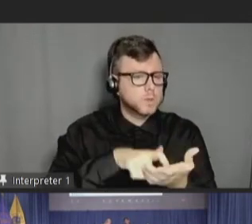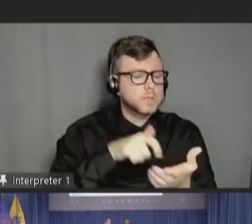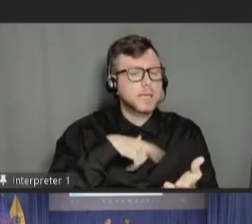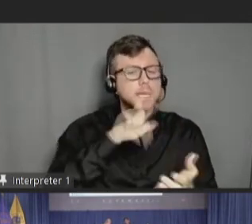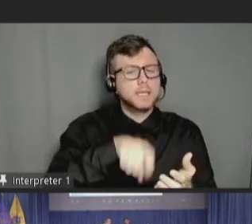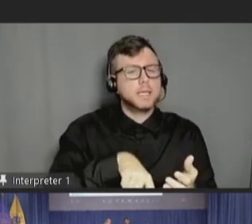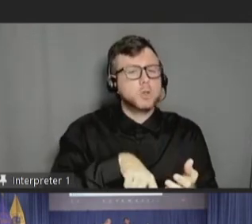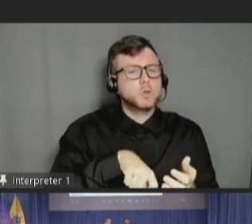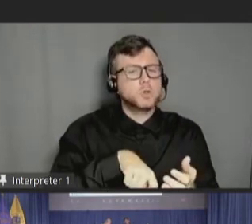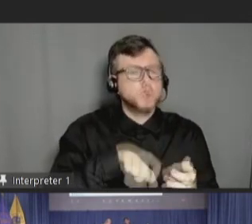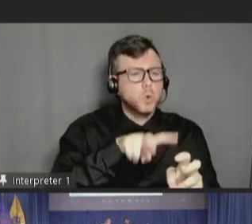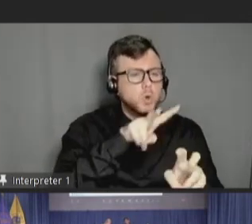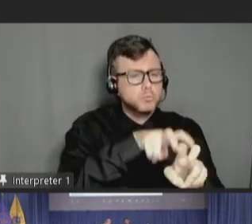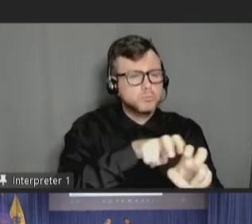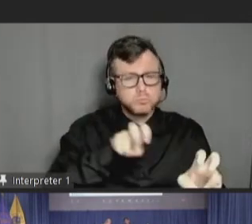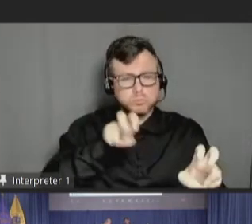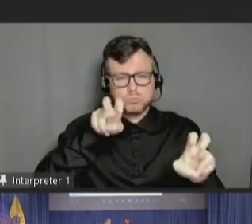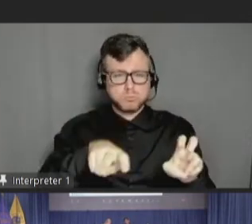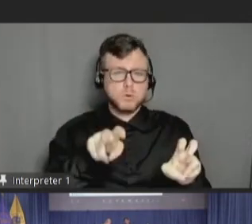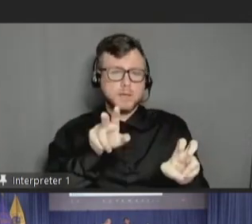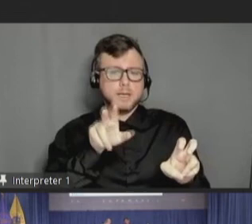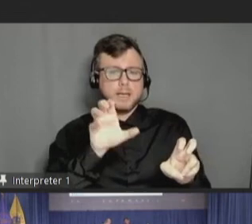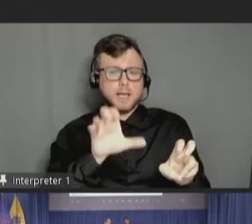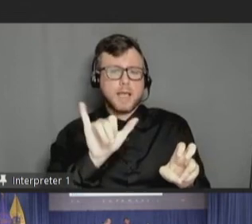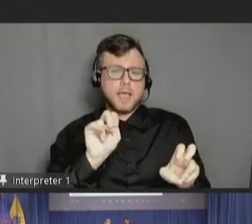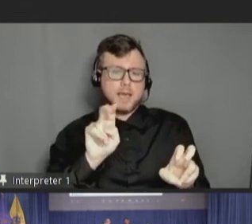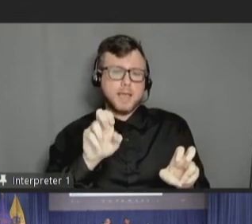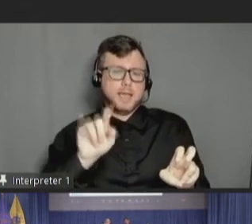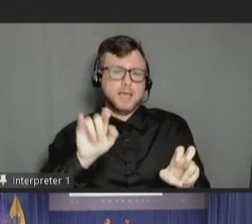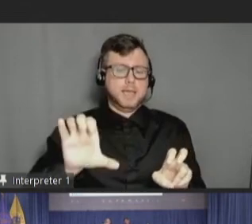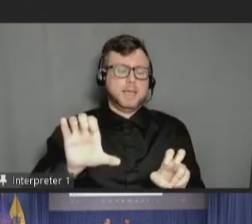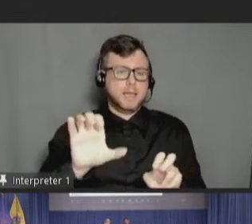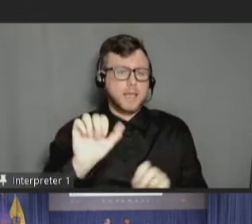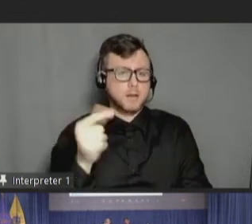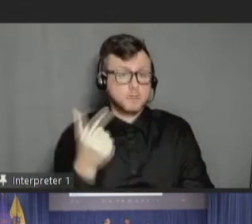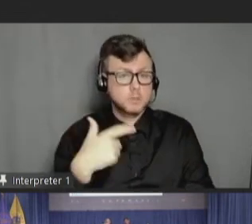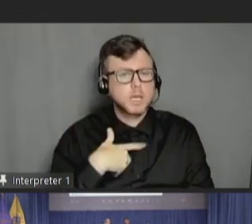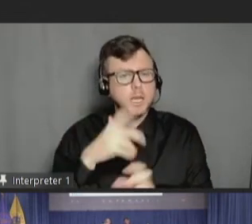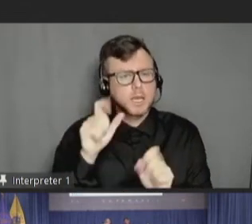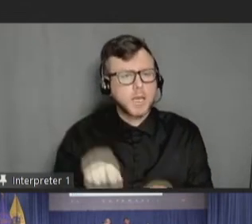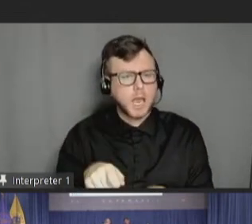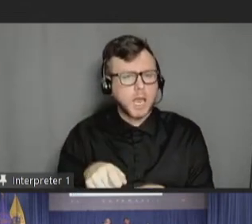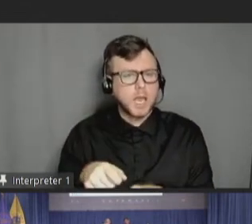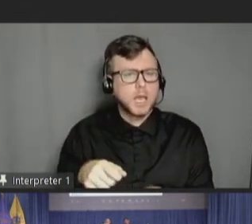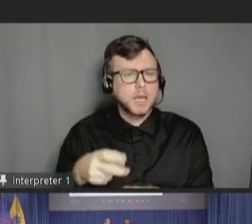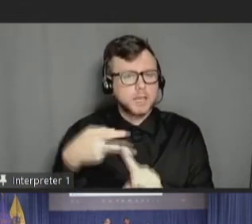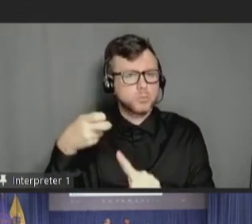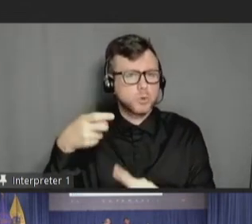loop into a chimeric antigen that can be more easily expressed and delivered. And so,